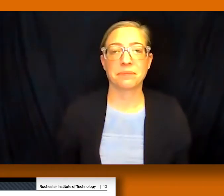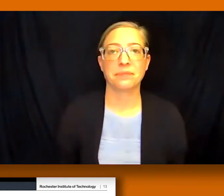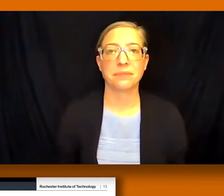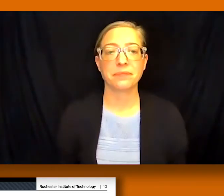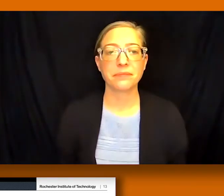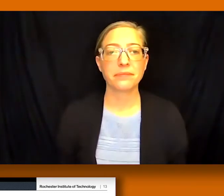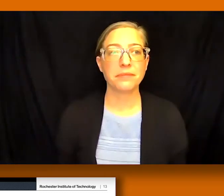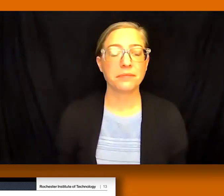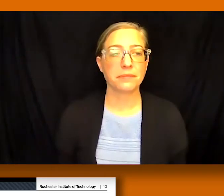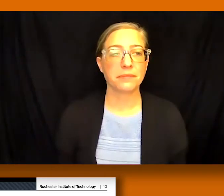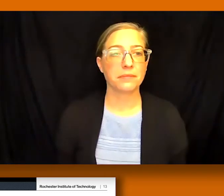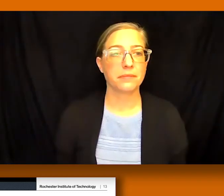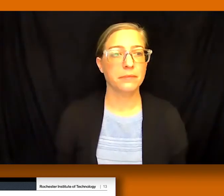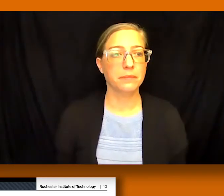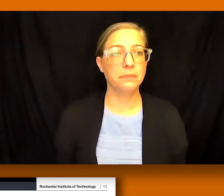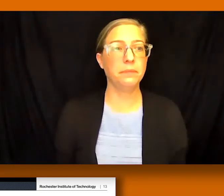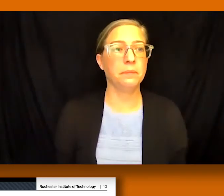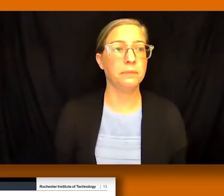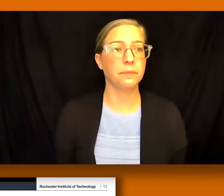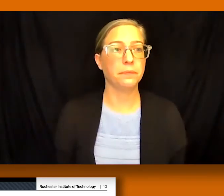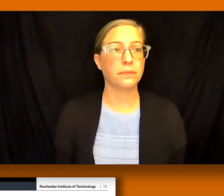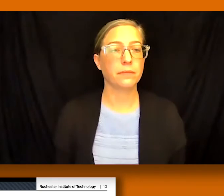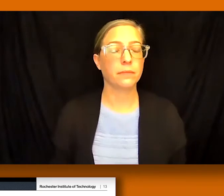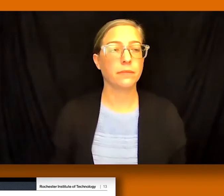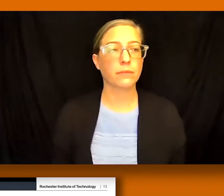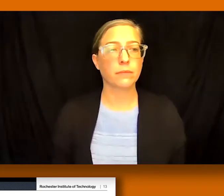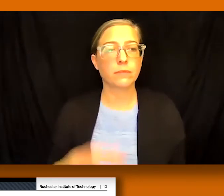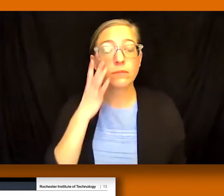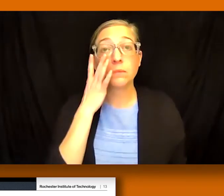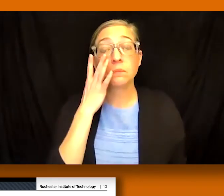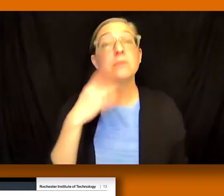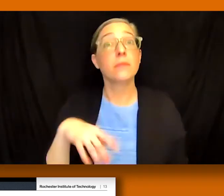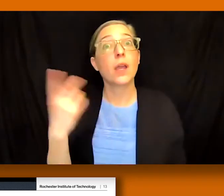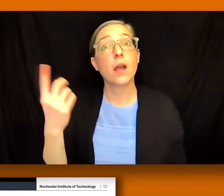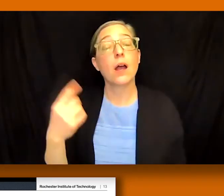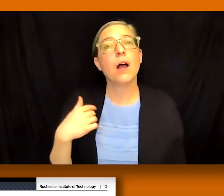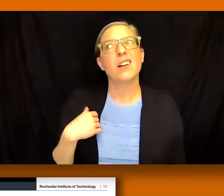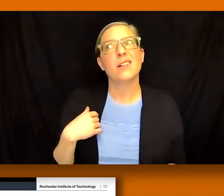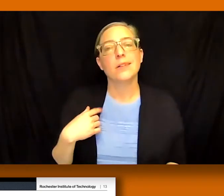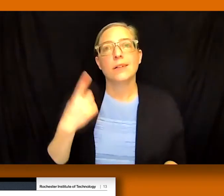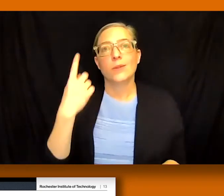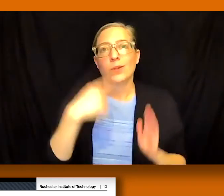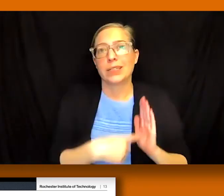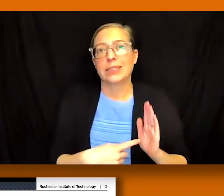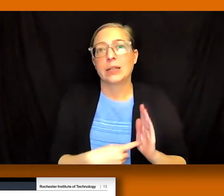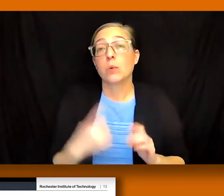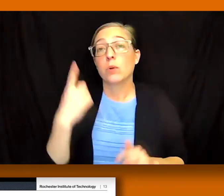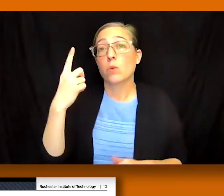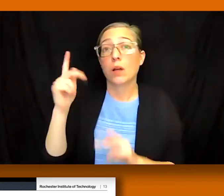Uh, I did have a proposal with a subaward, um...